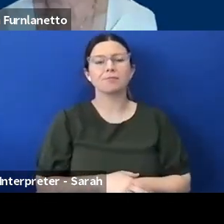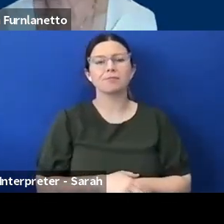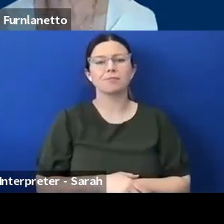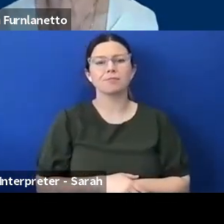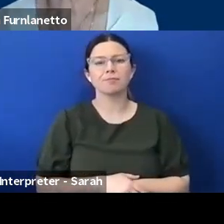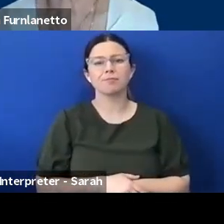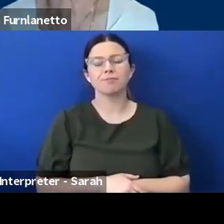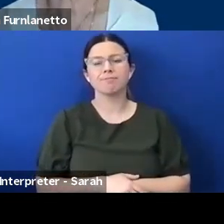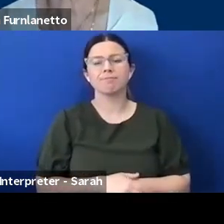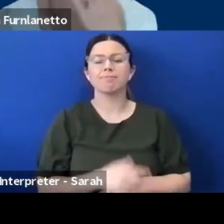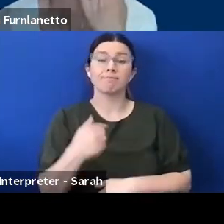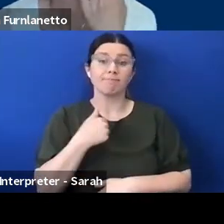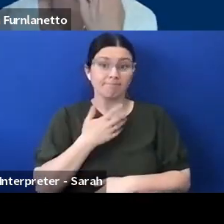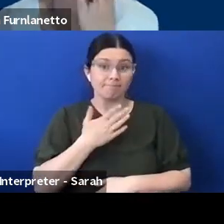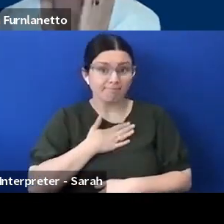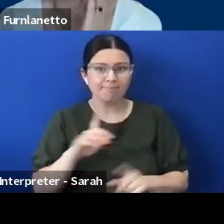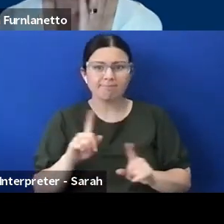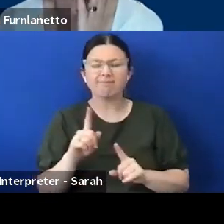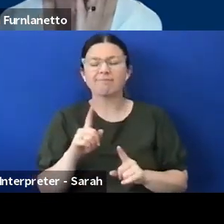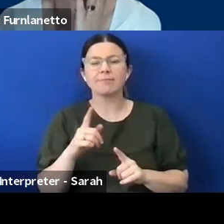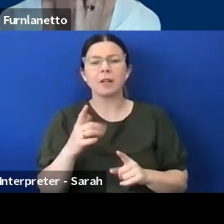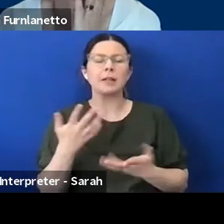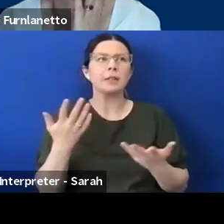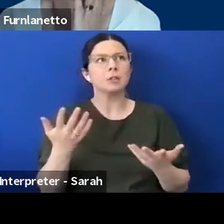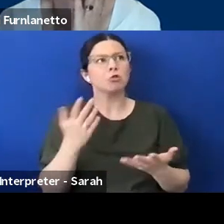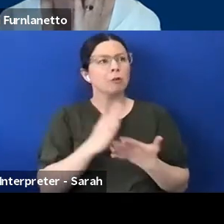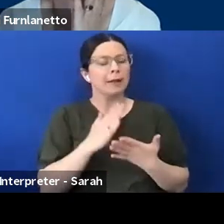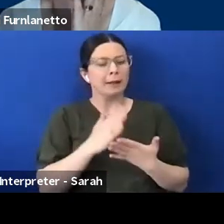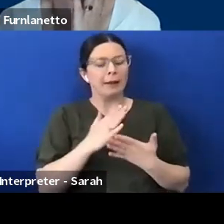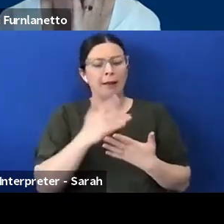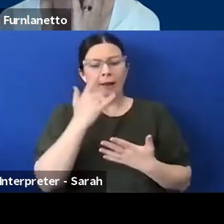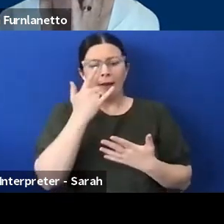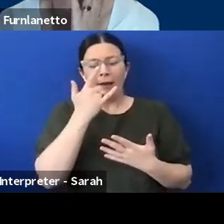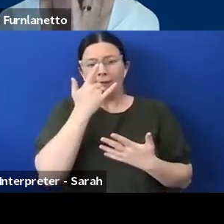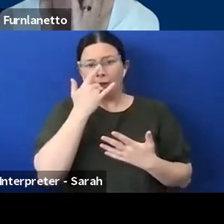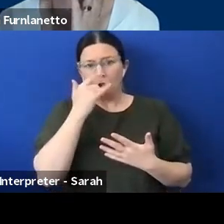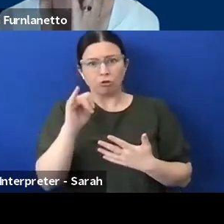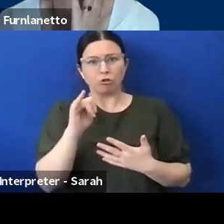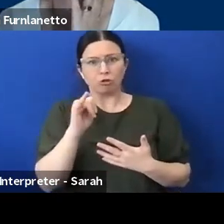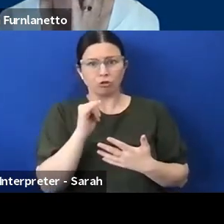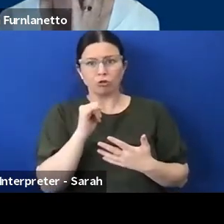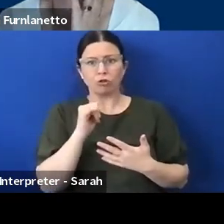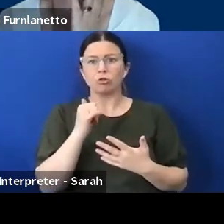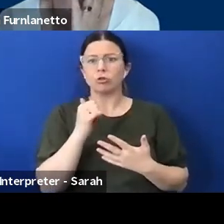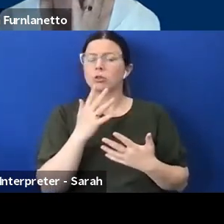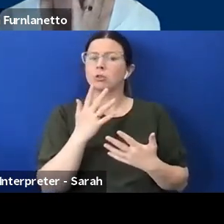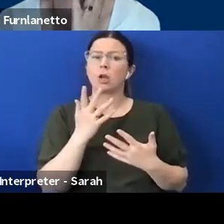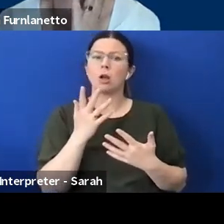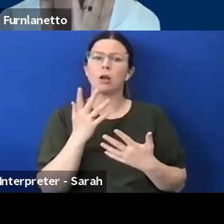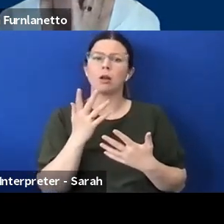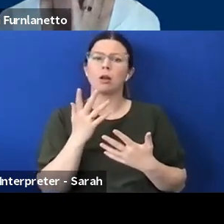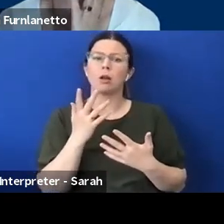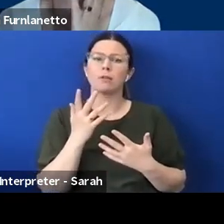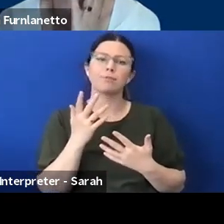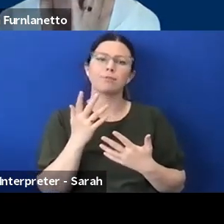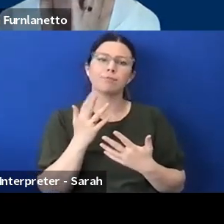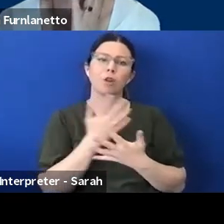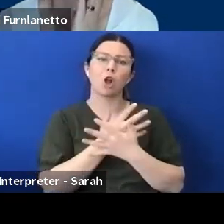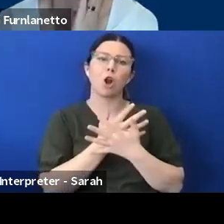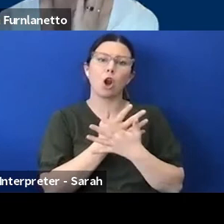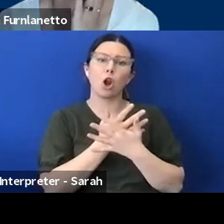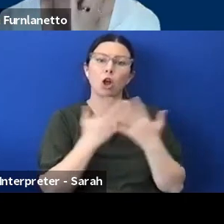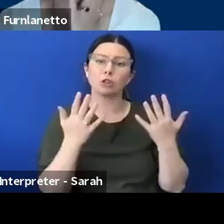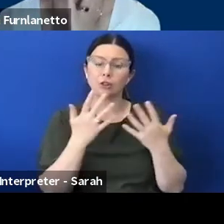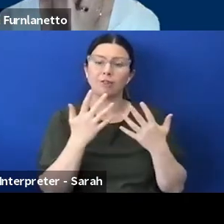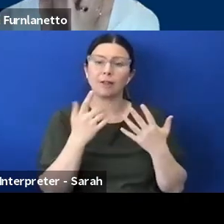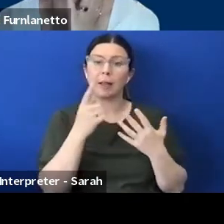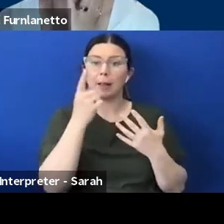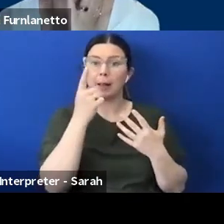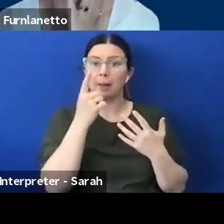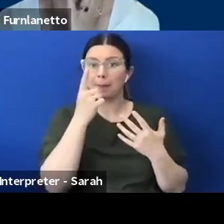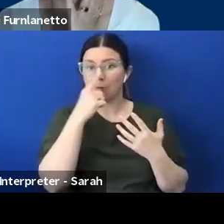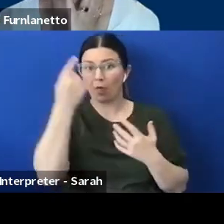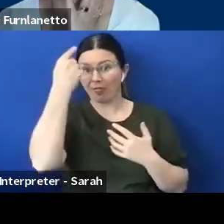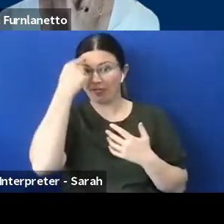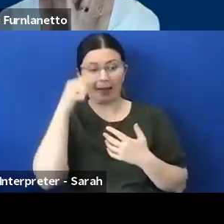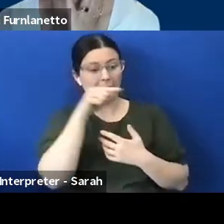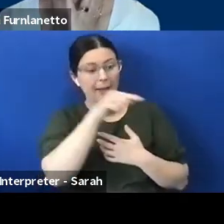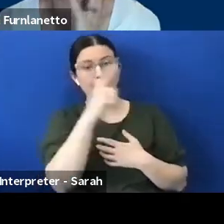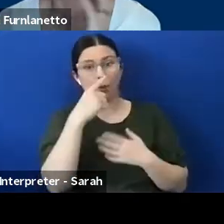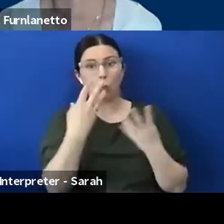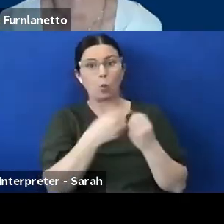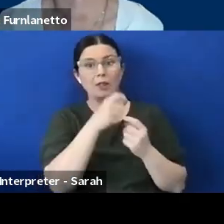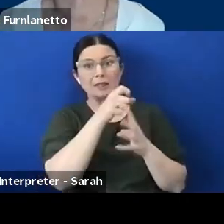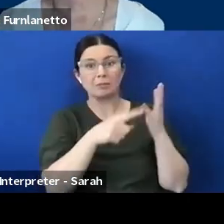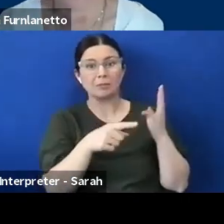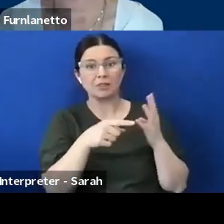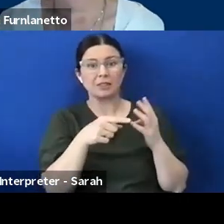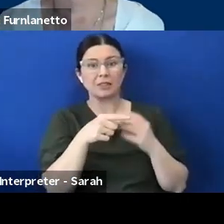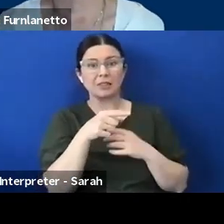unfortunately a lot of people think people with disabilities are either client or consumer